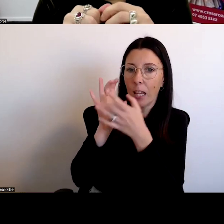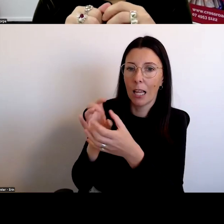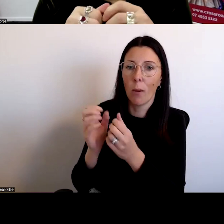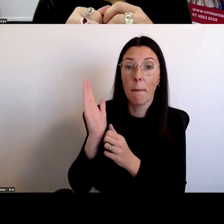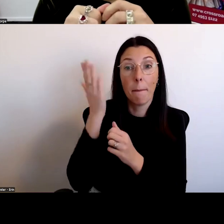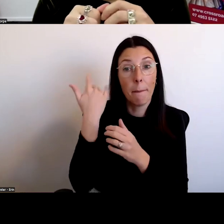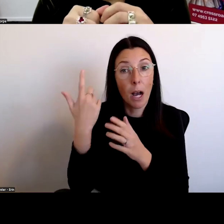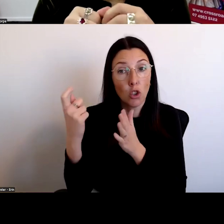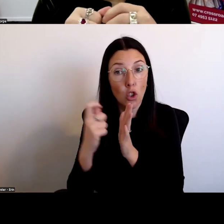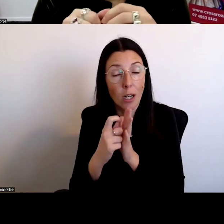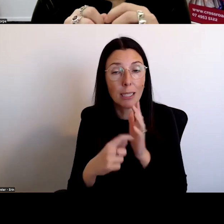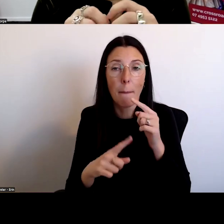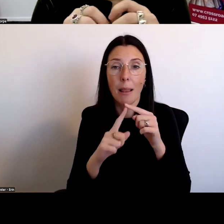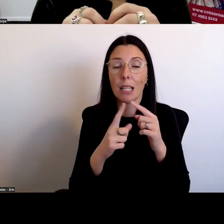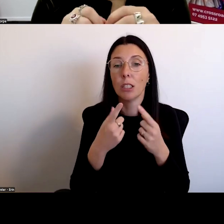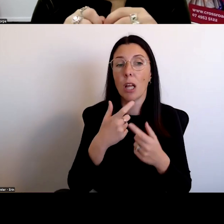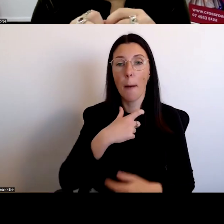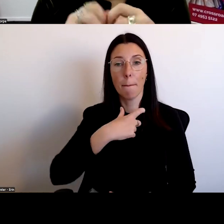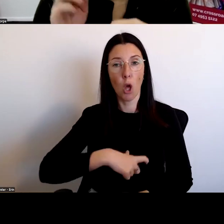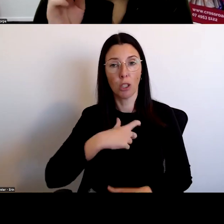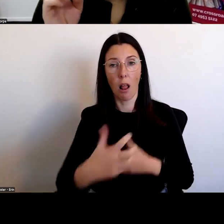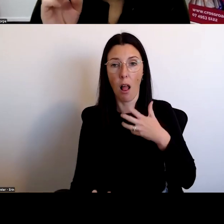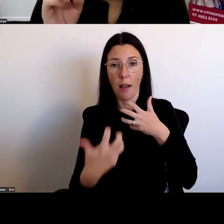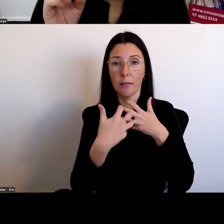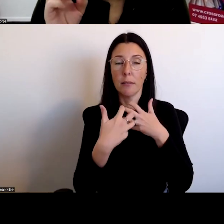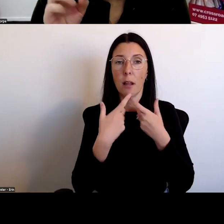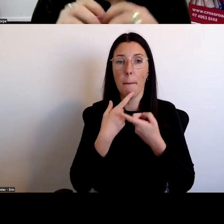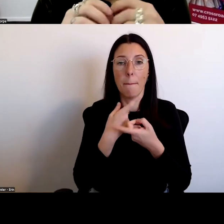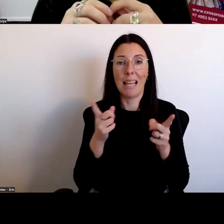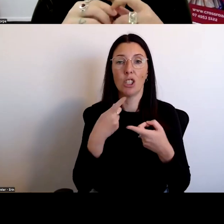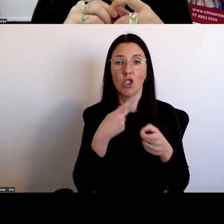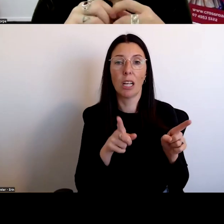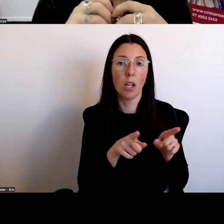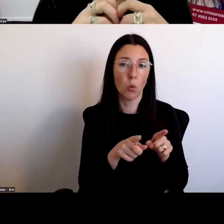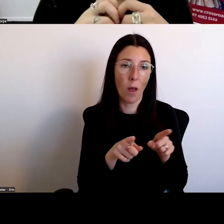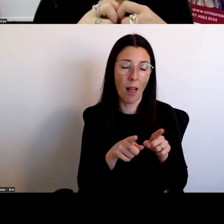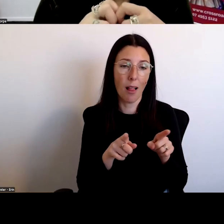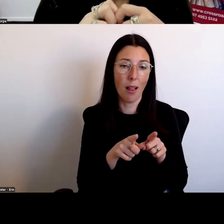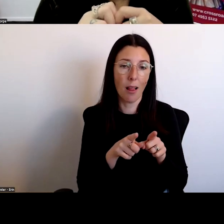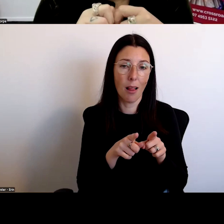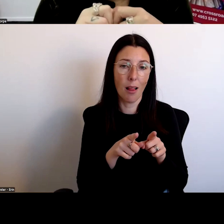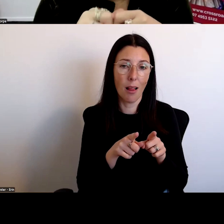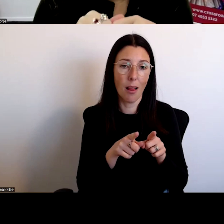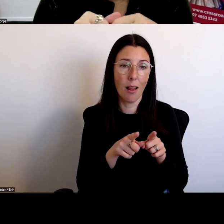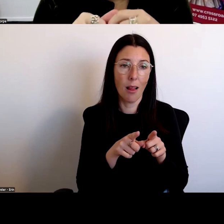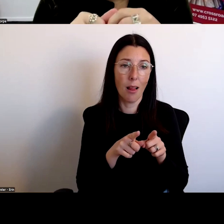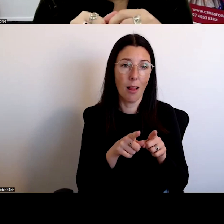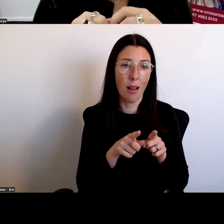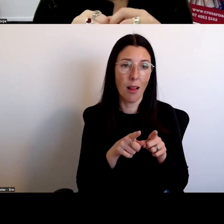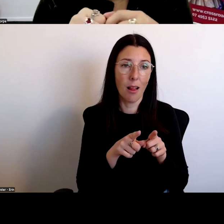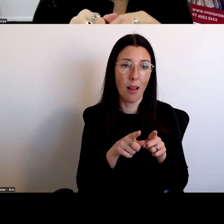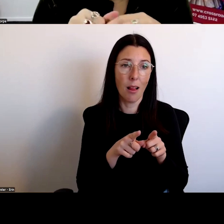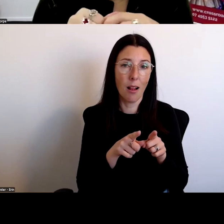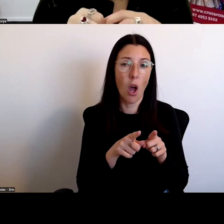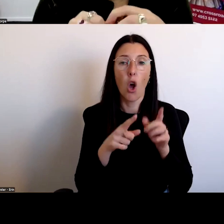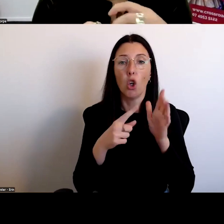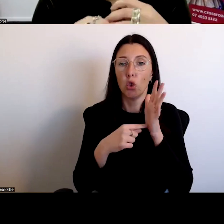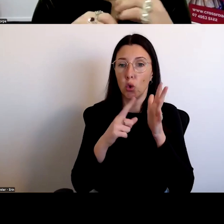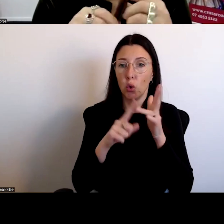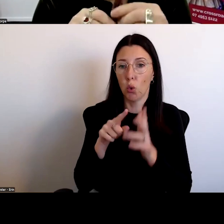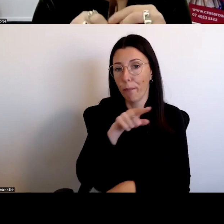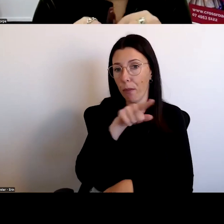and personalised messaging to those donors and those advocates.